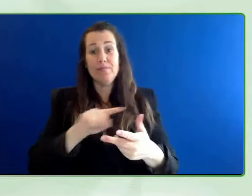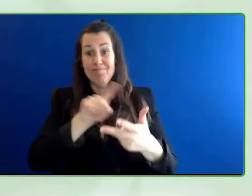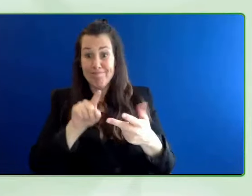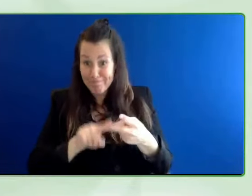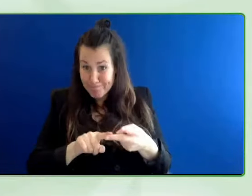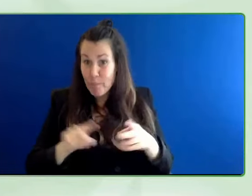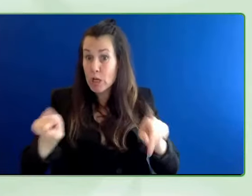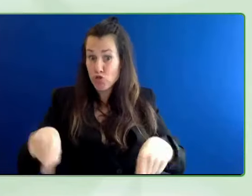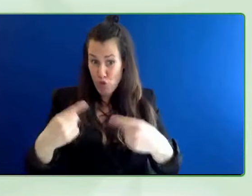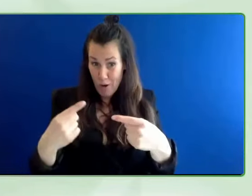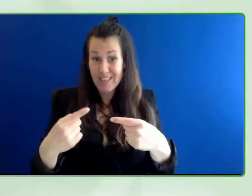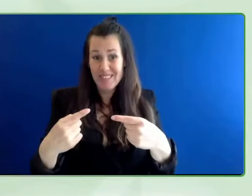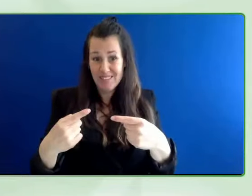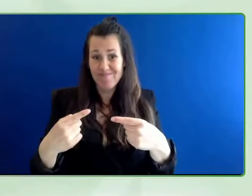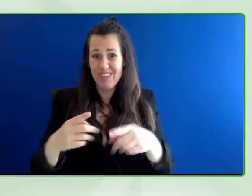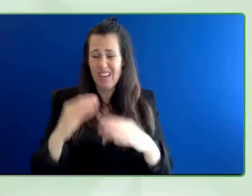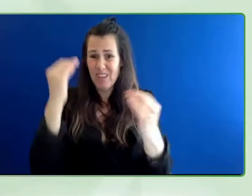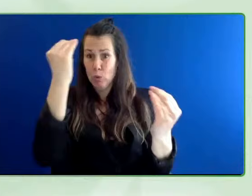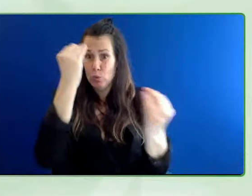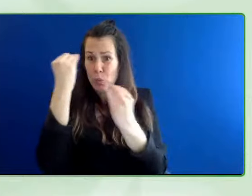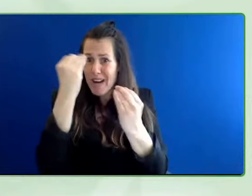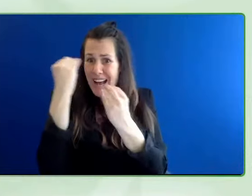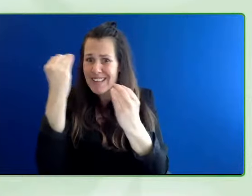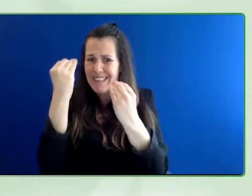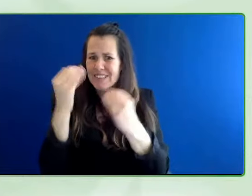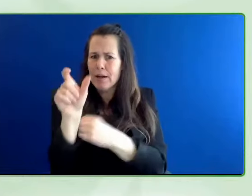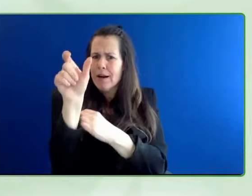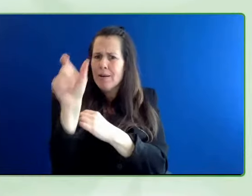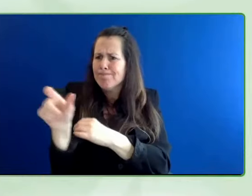And unfortunately we have very few who are able to serve.